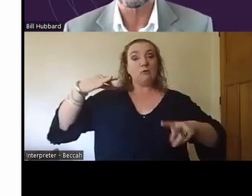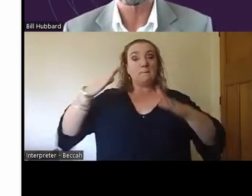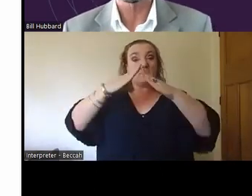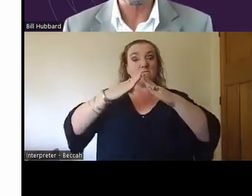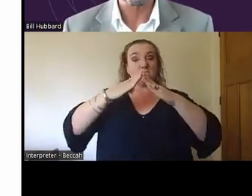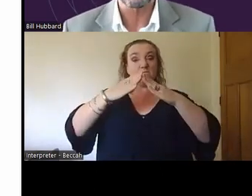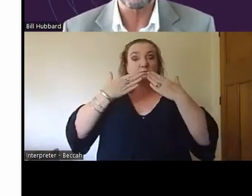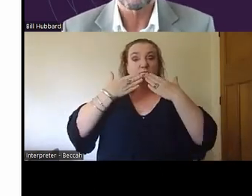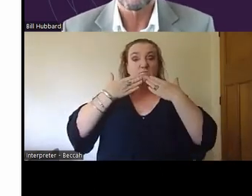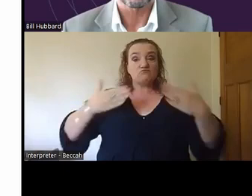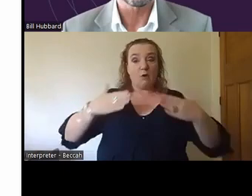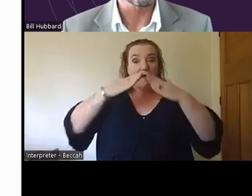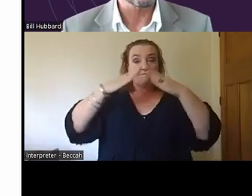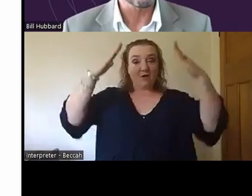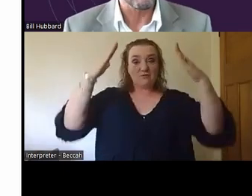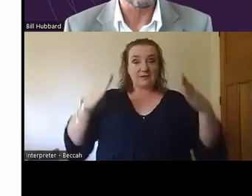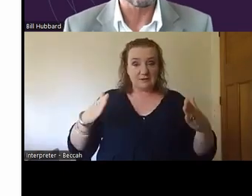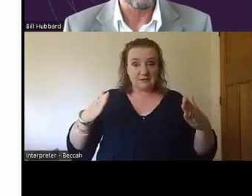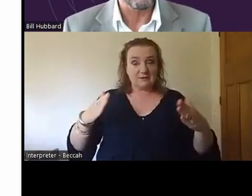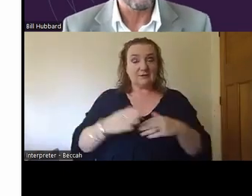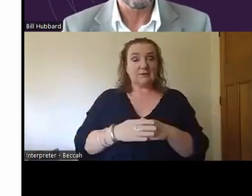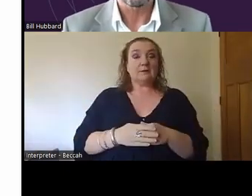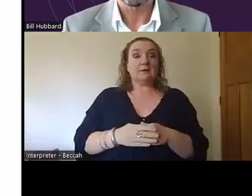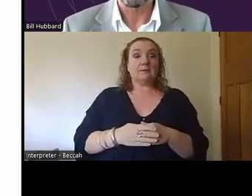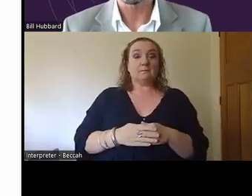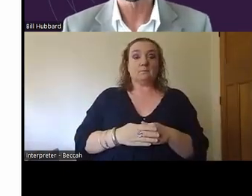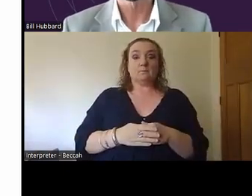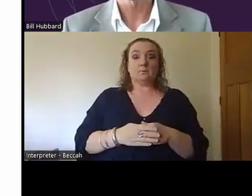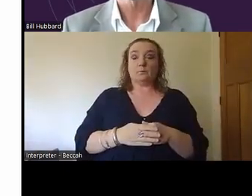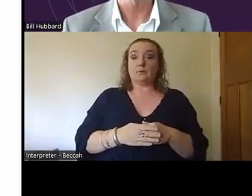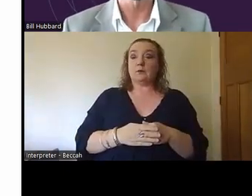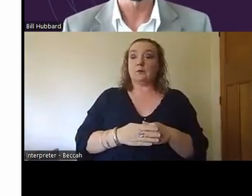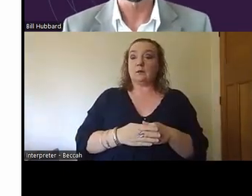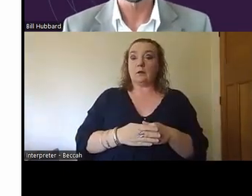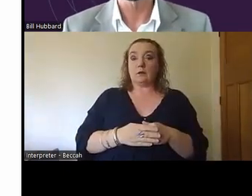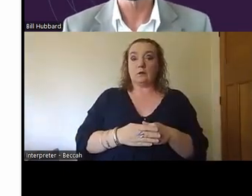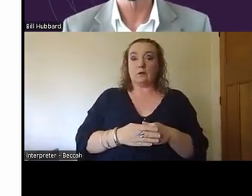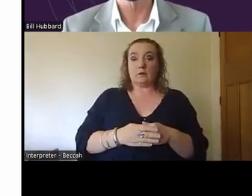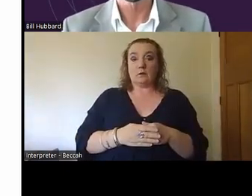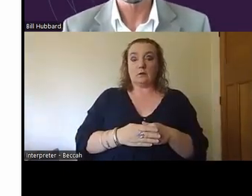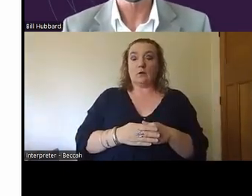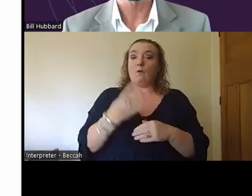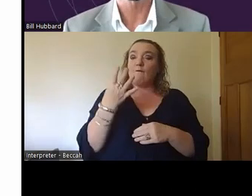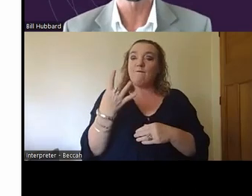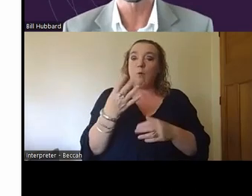which really is, you can see the four code, the four values either side of this whare,